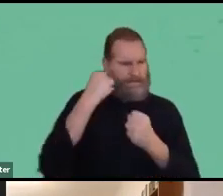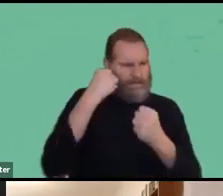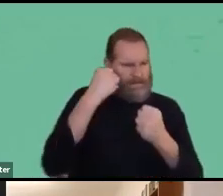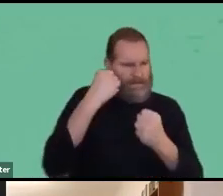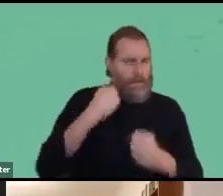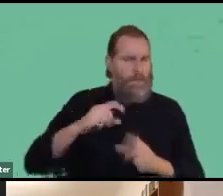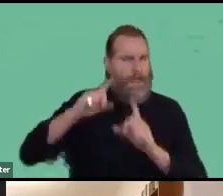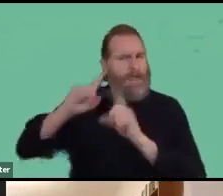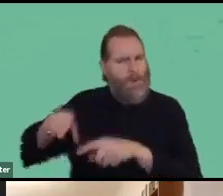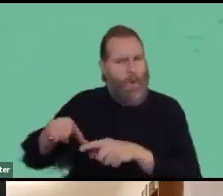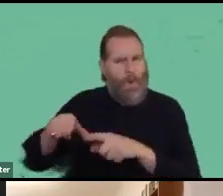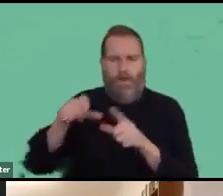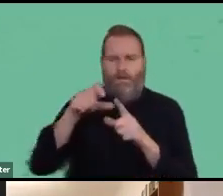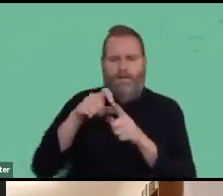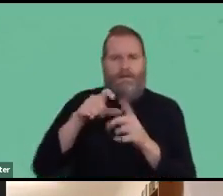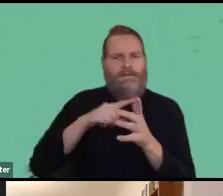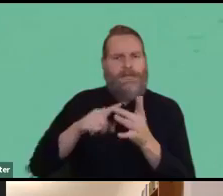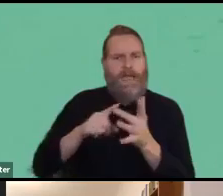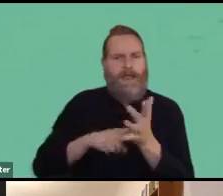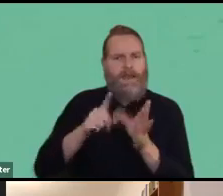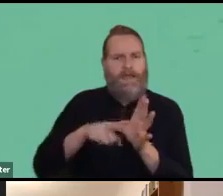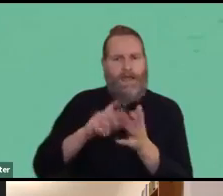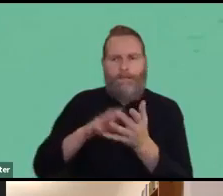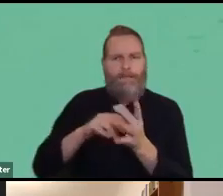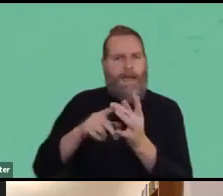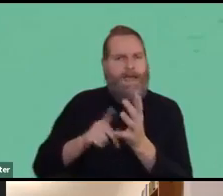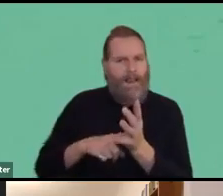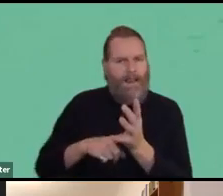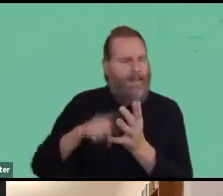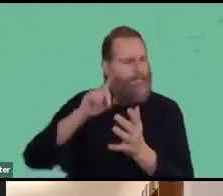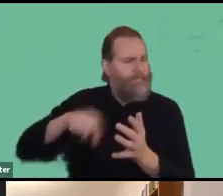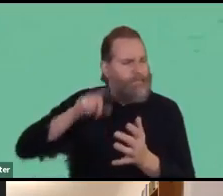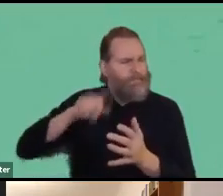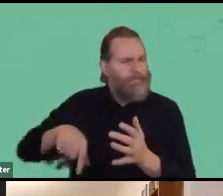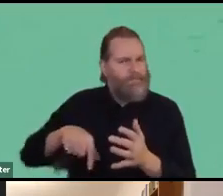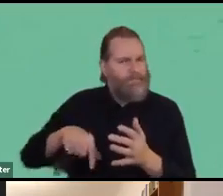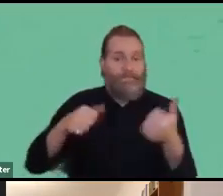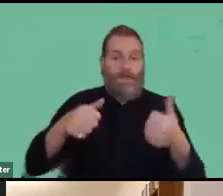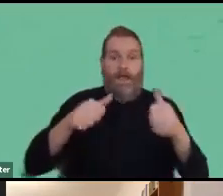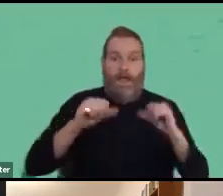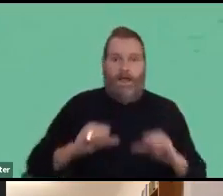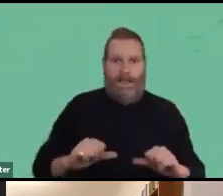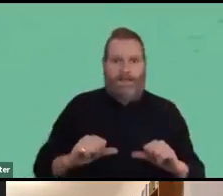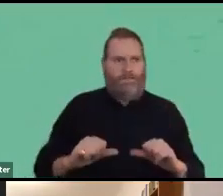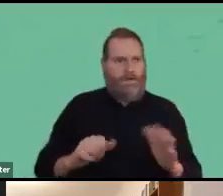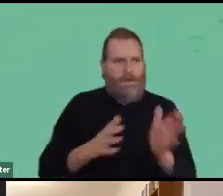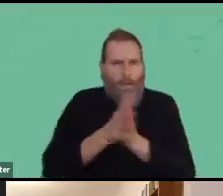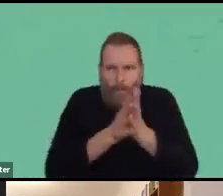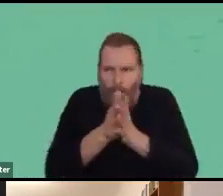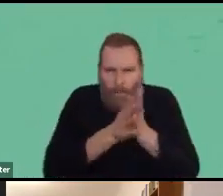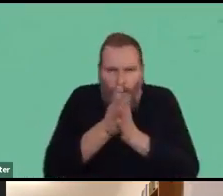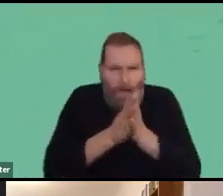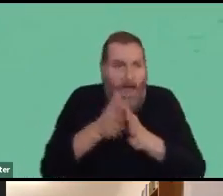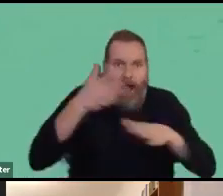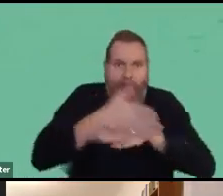saying um question from Rowena will it be targeted action obviously a bit early to say at this stage